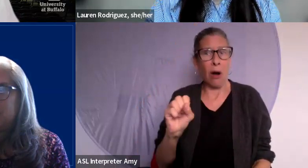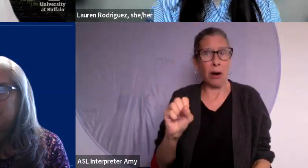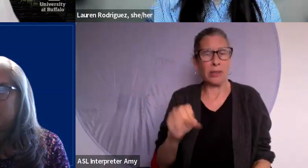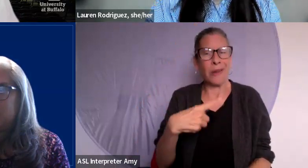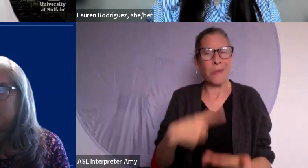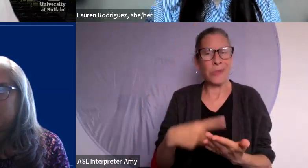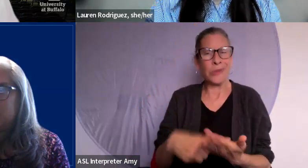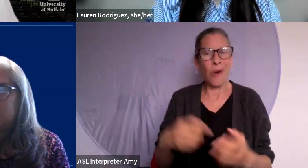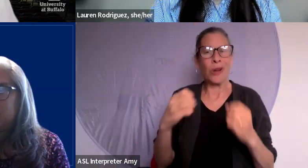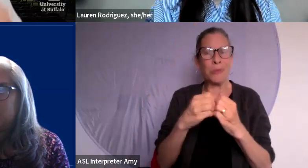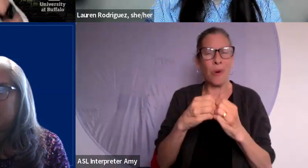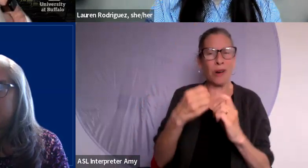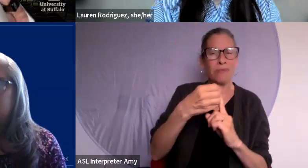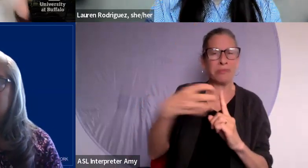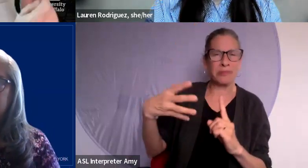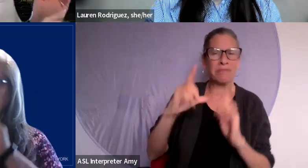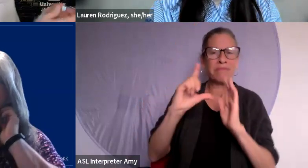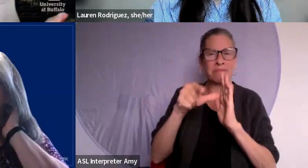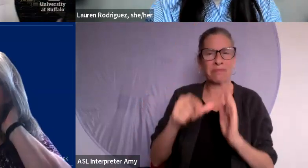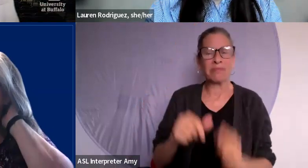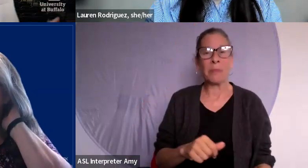little bit more in a few minutes. If we determined that